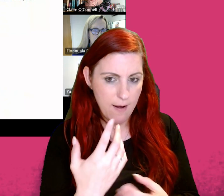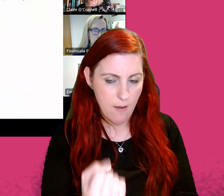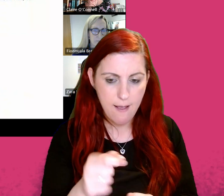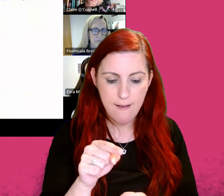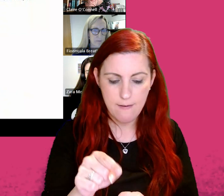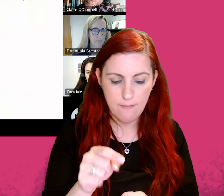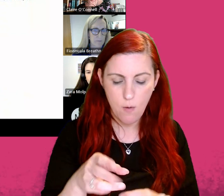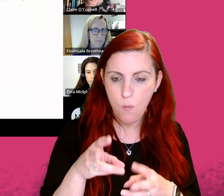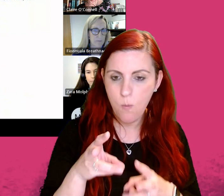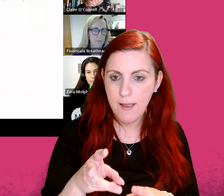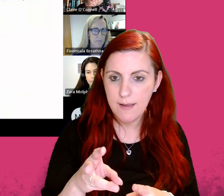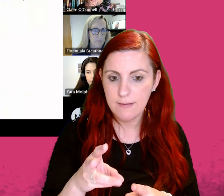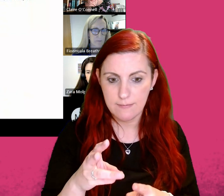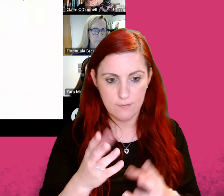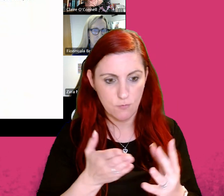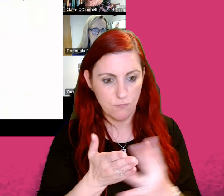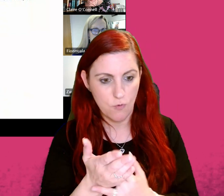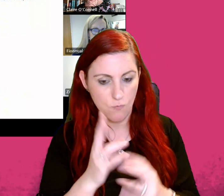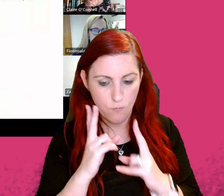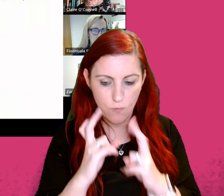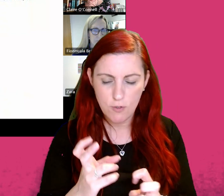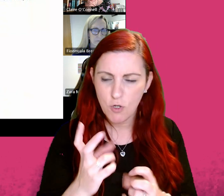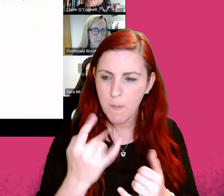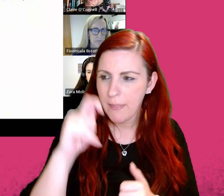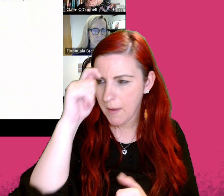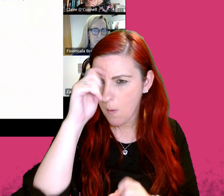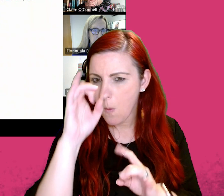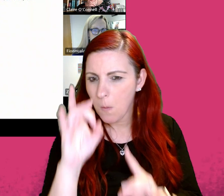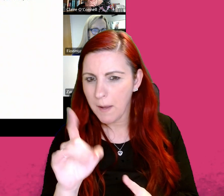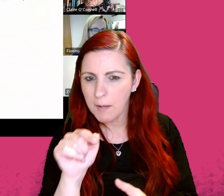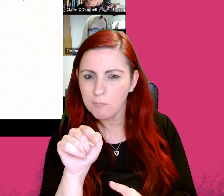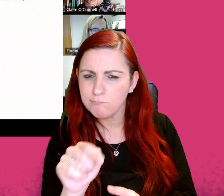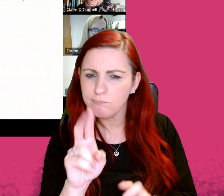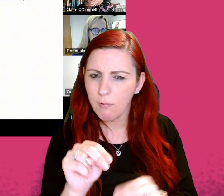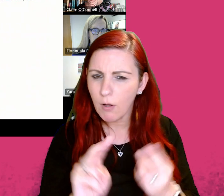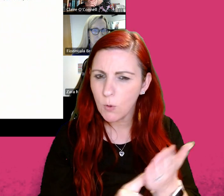might seem to a researcher you might say okay this is kind of unusual but a patient can very quickly